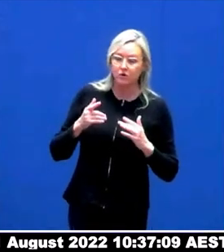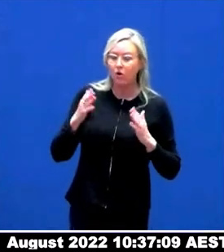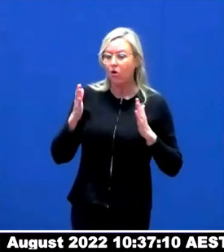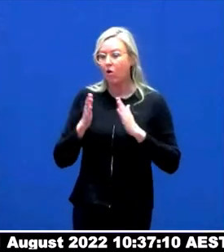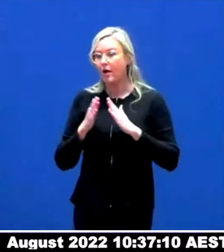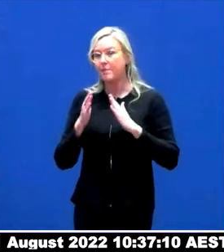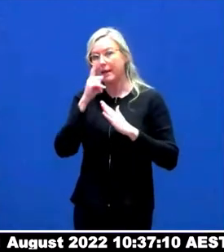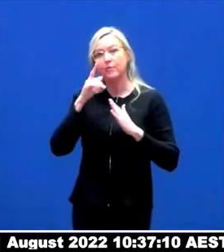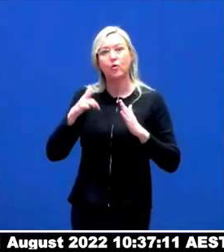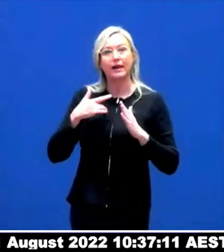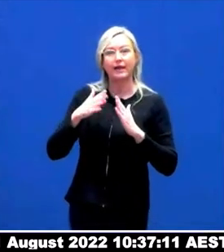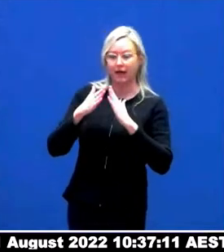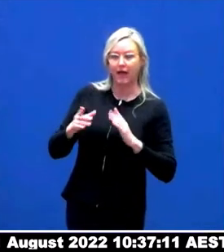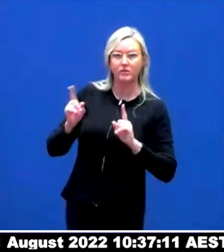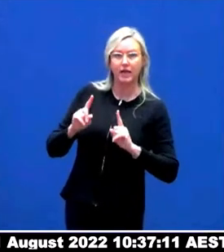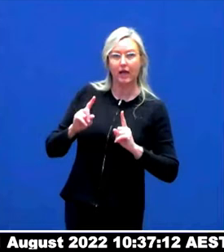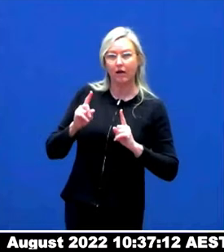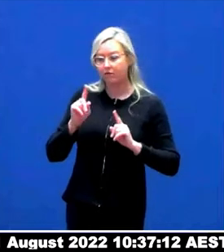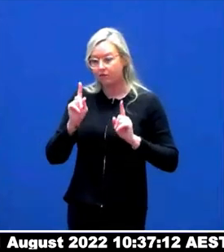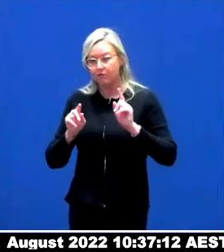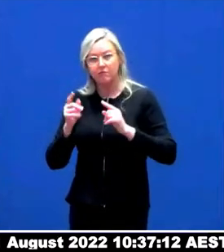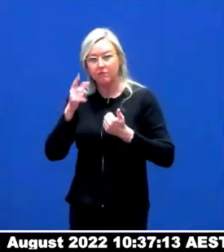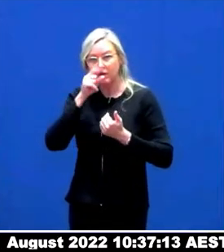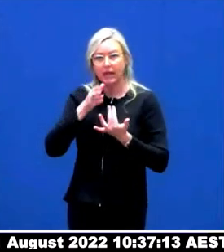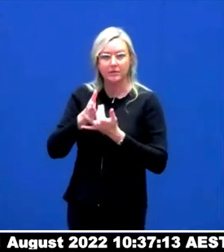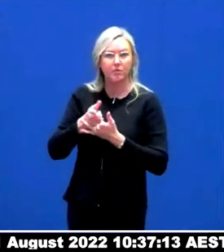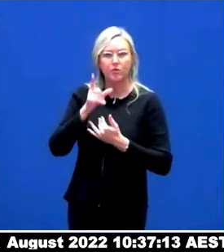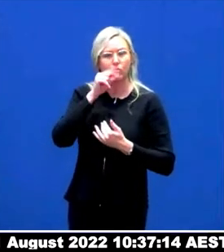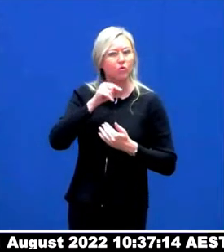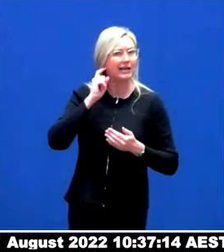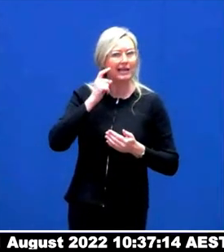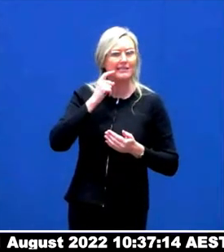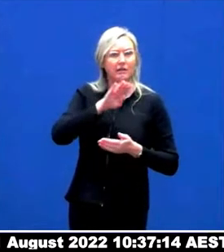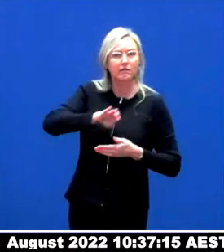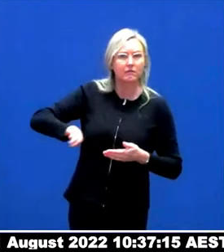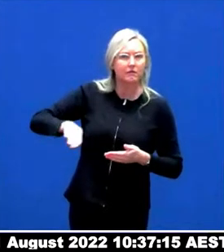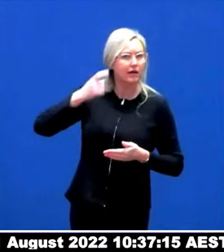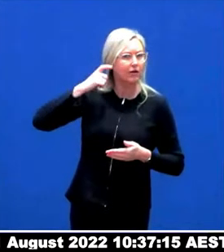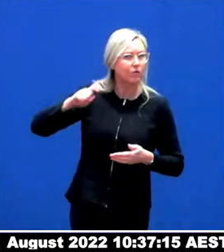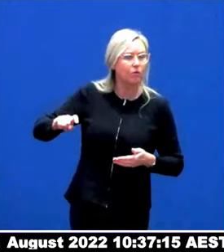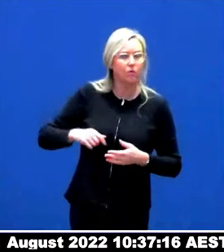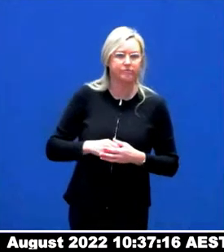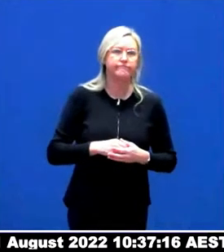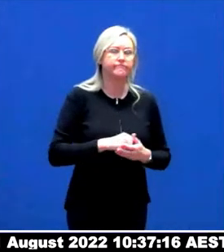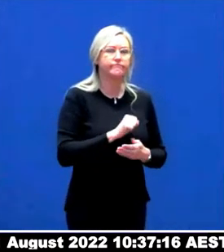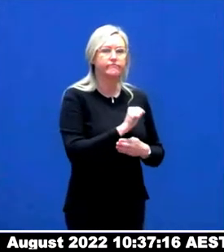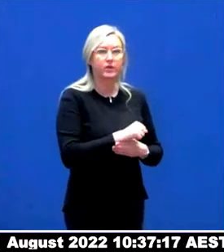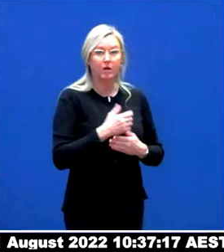arrangements? DEBBIE MITCHELL: That is possible. And you would accept, wouldn't you, that for people who are homeless or at